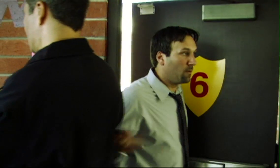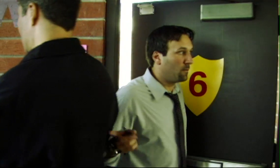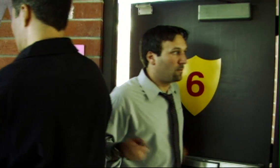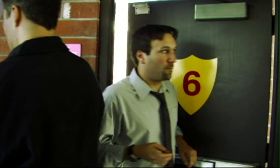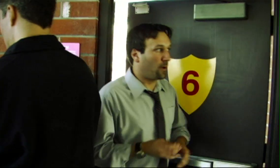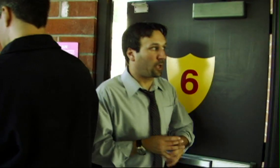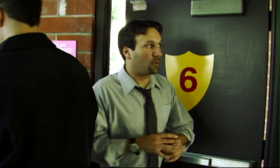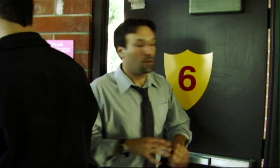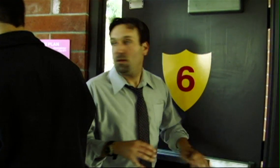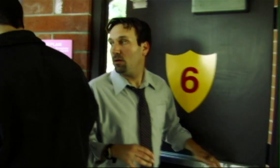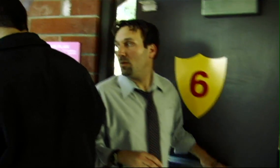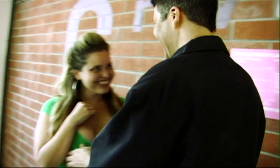Frank.